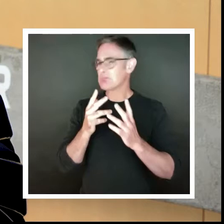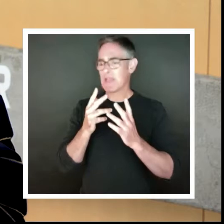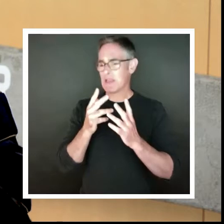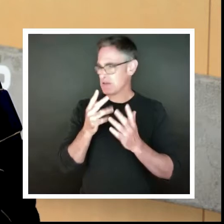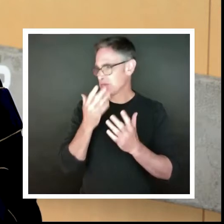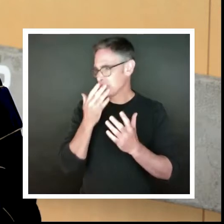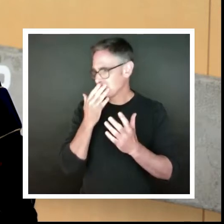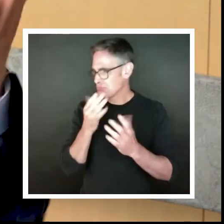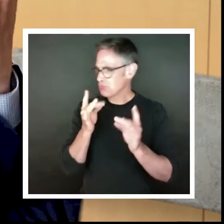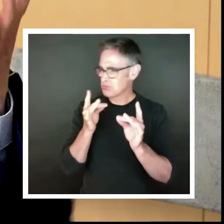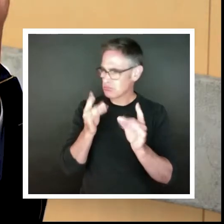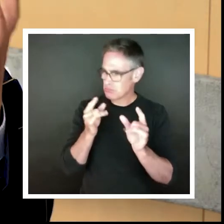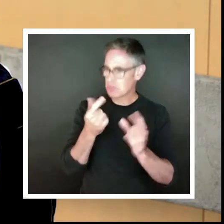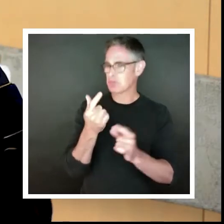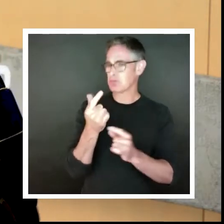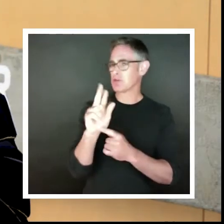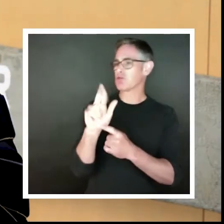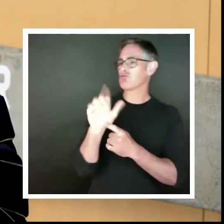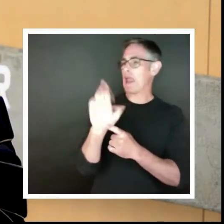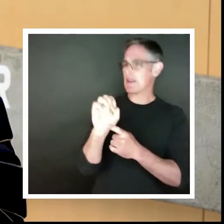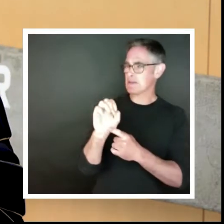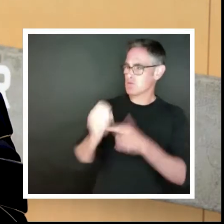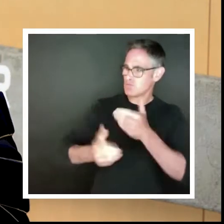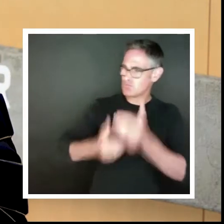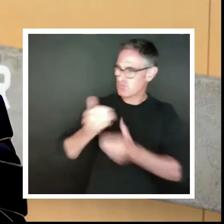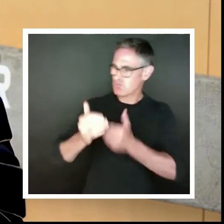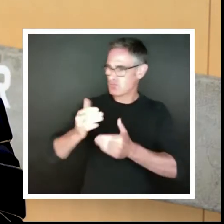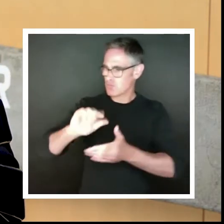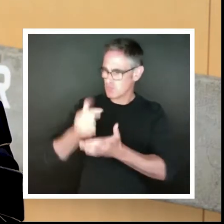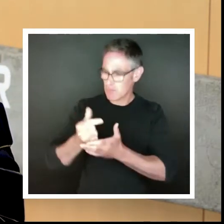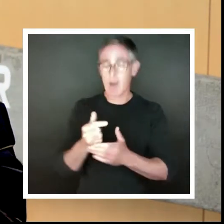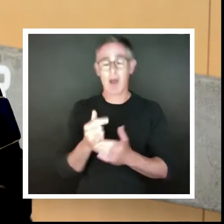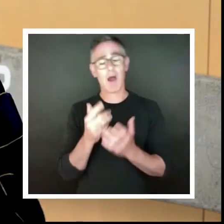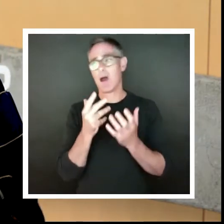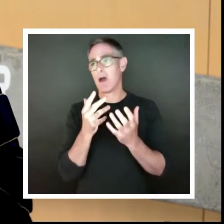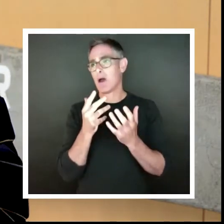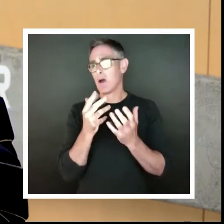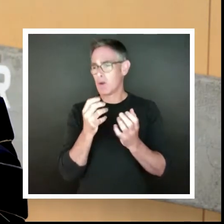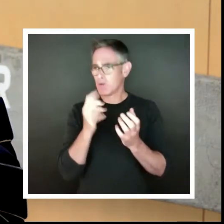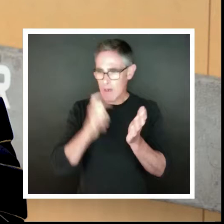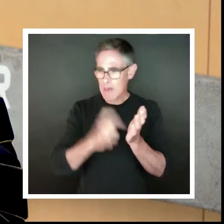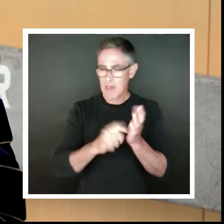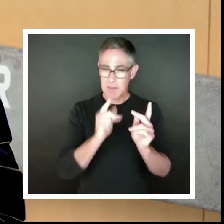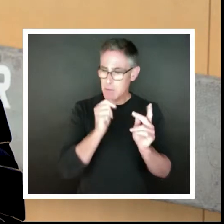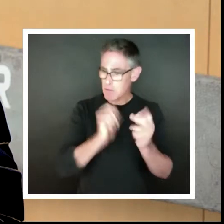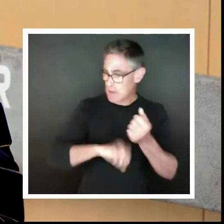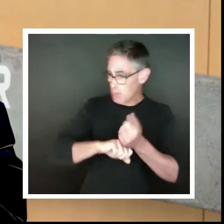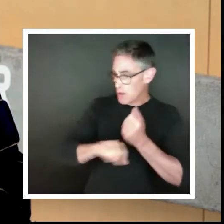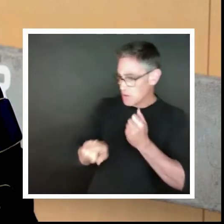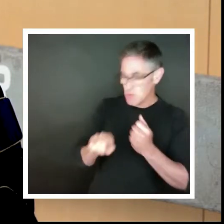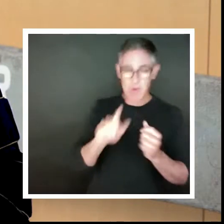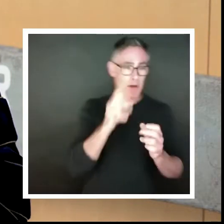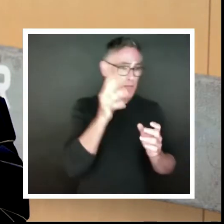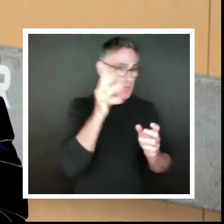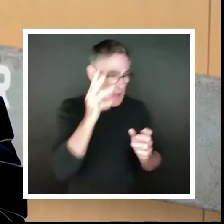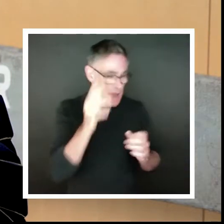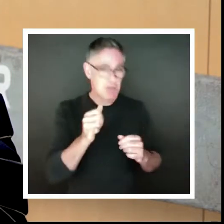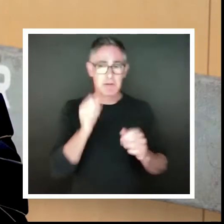I don't want to forget those who have supported you during your journey: parents, partners, children, grandparents, siblings, and friends.